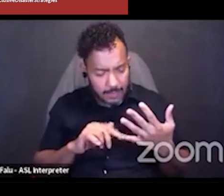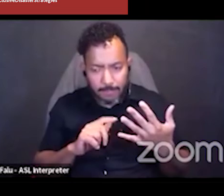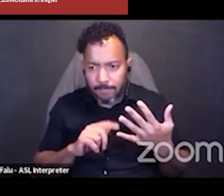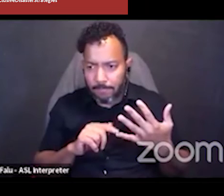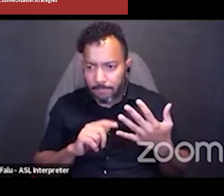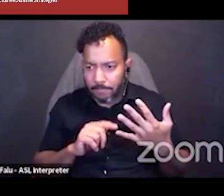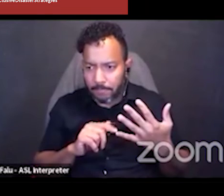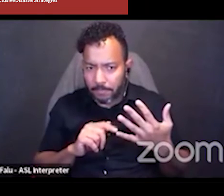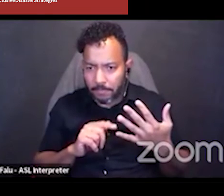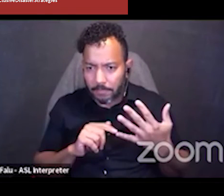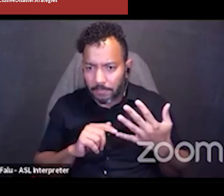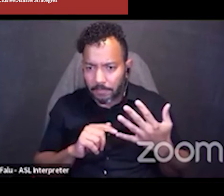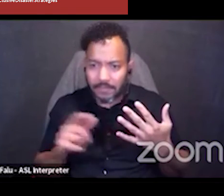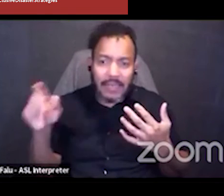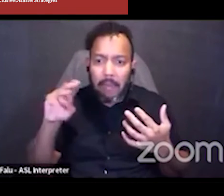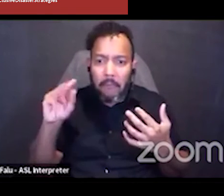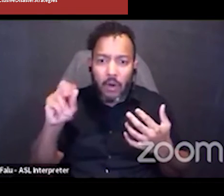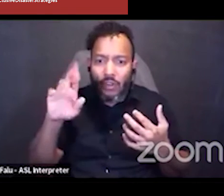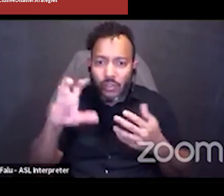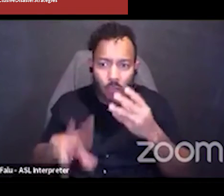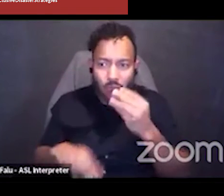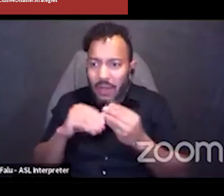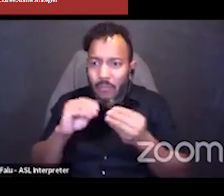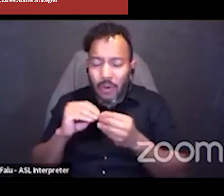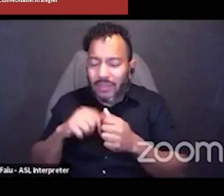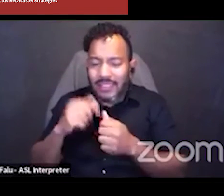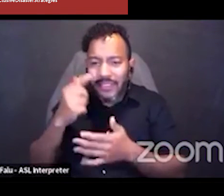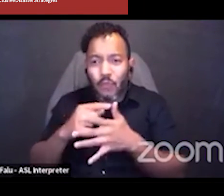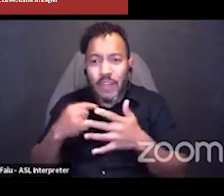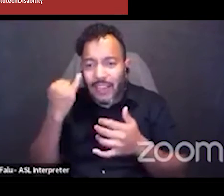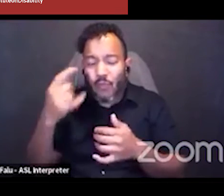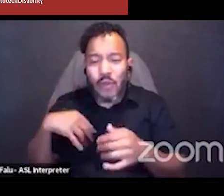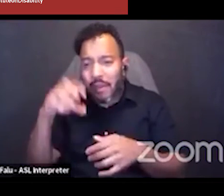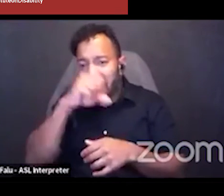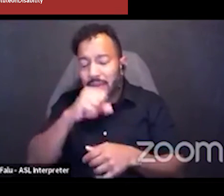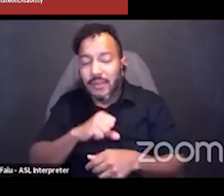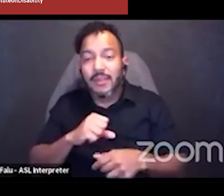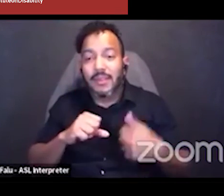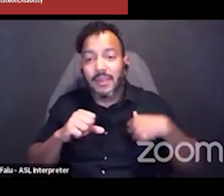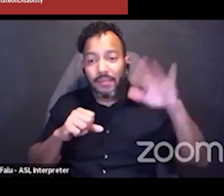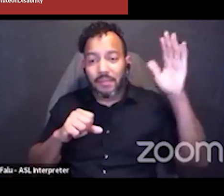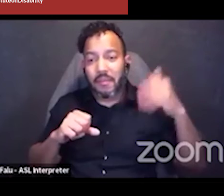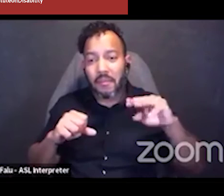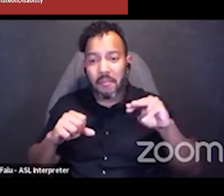Maybe Marcie wants to fill in anything we might have missed. This is Marcie.